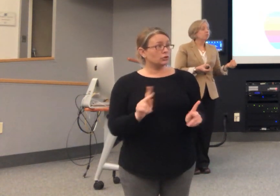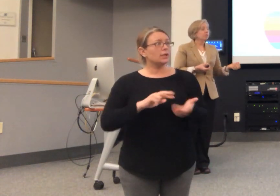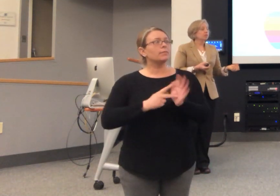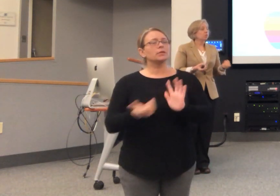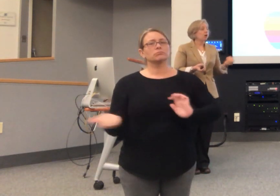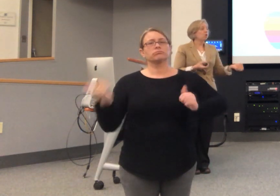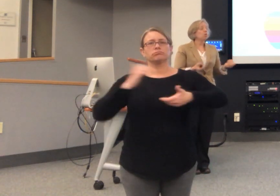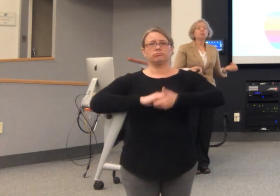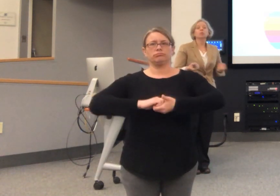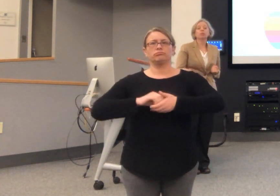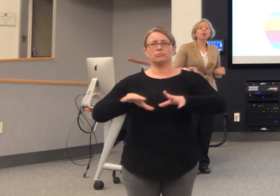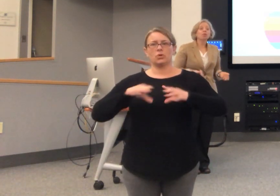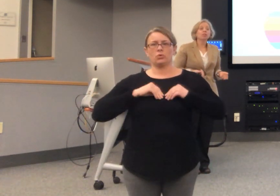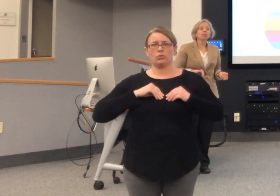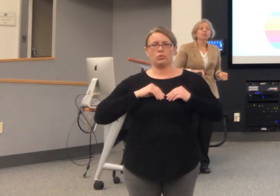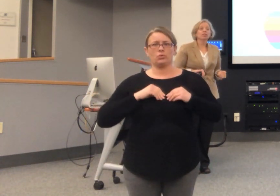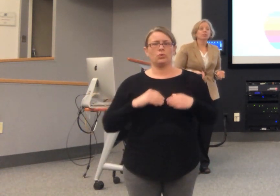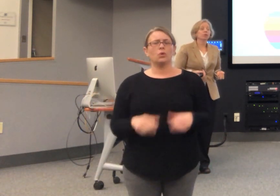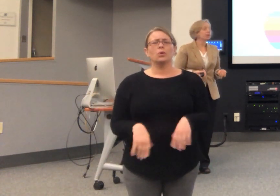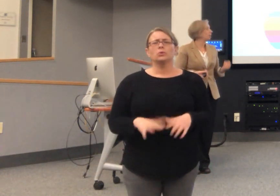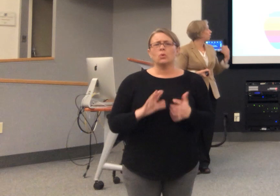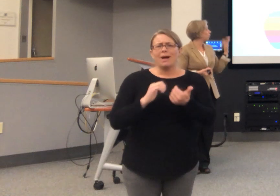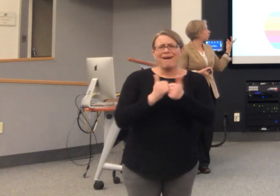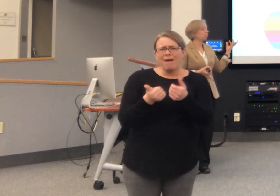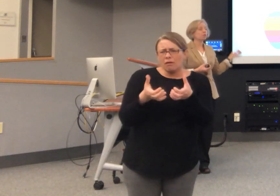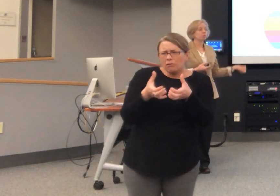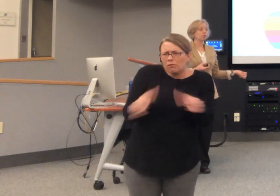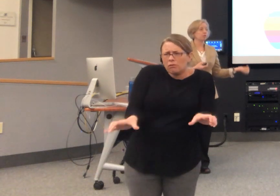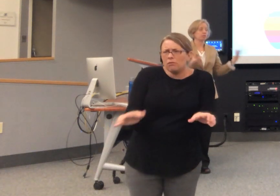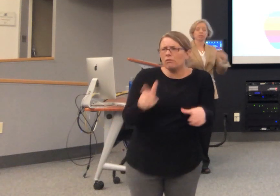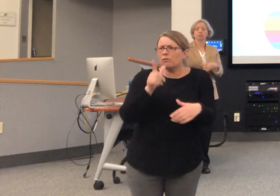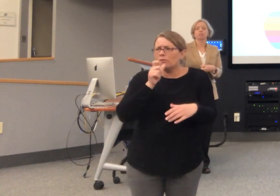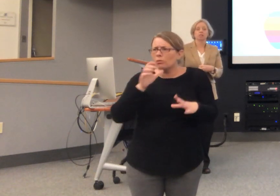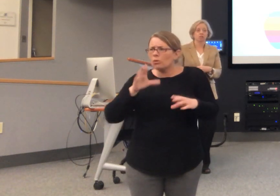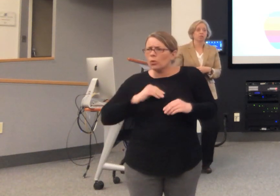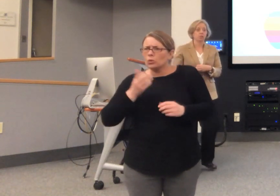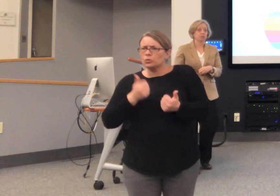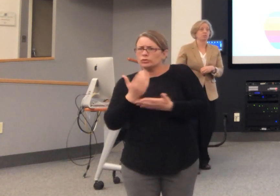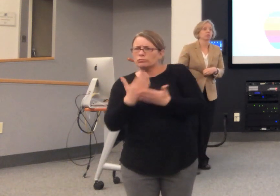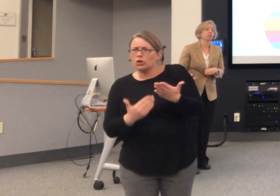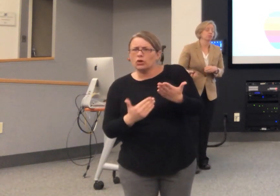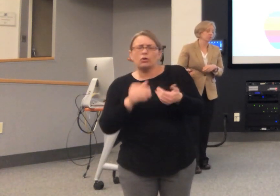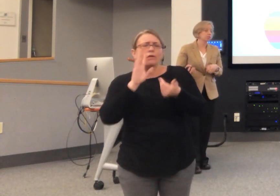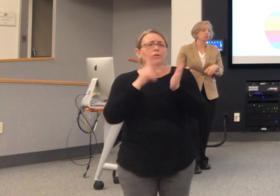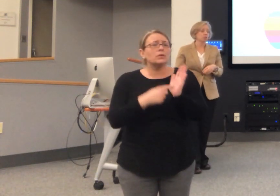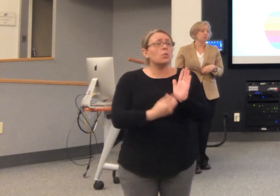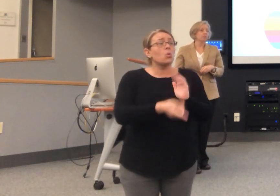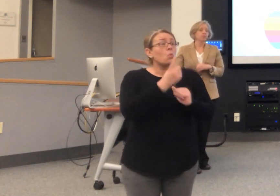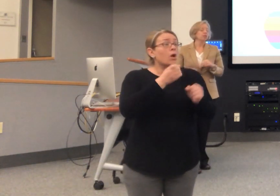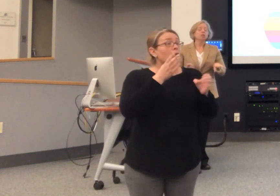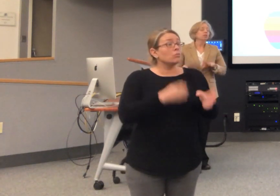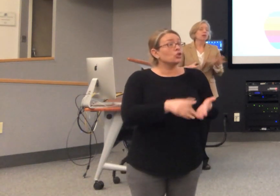Now you might say, well, who owns what part of it, right? What if one of them writes the lyrics and the other one writes the song, the notes.